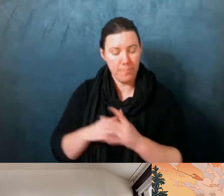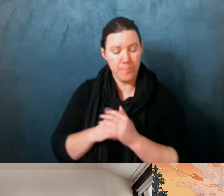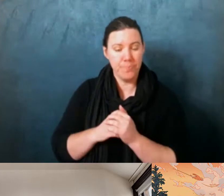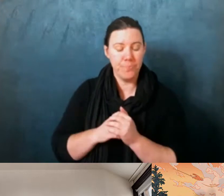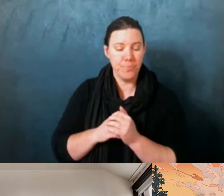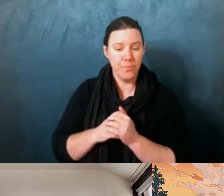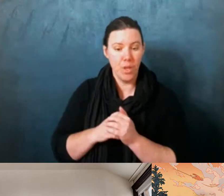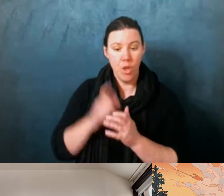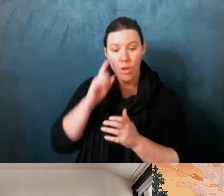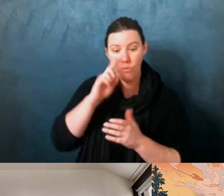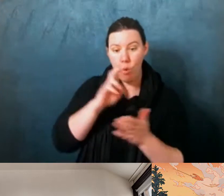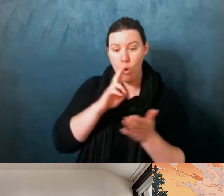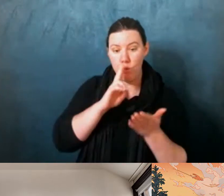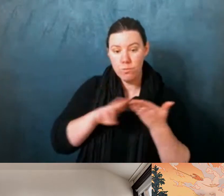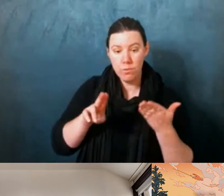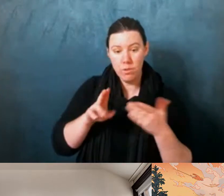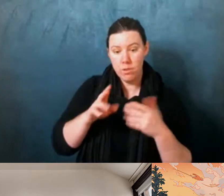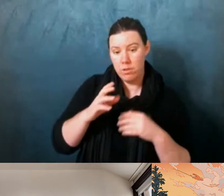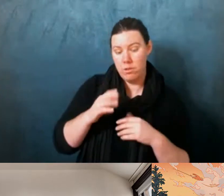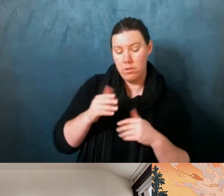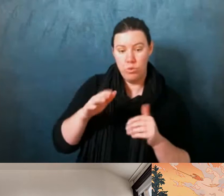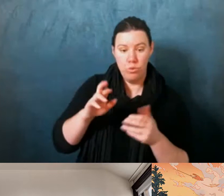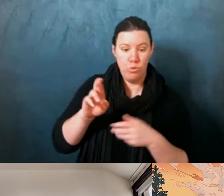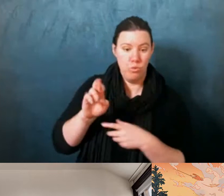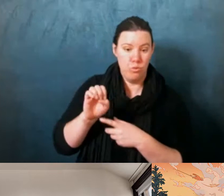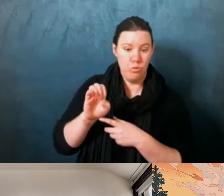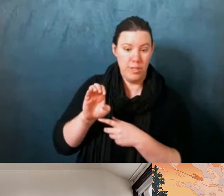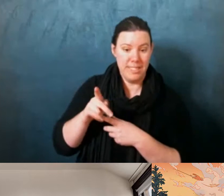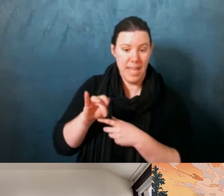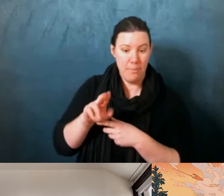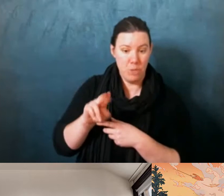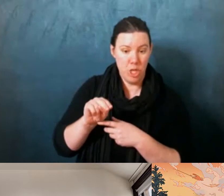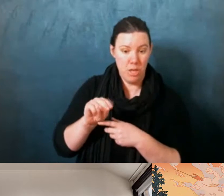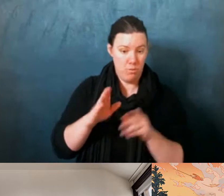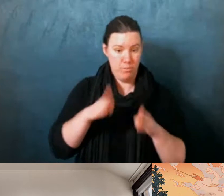We forms that represent all of us, not just male and female,